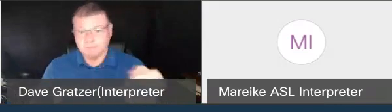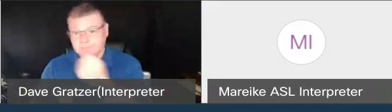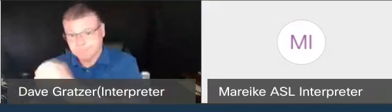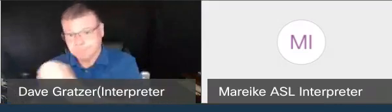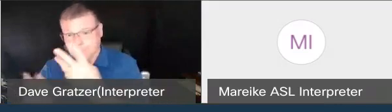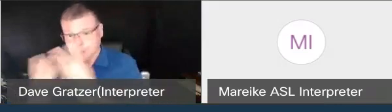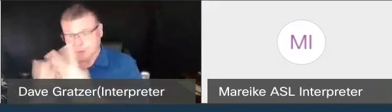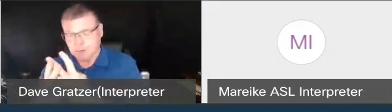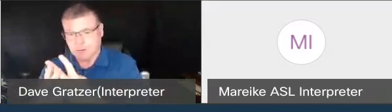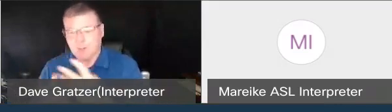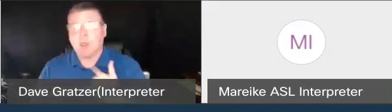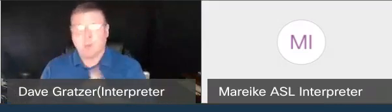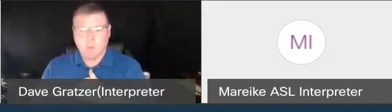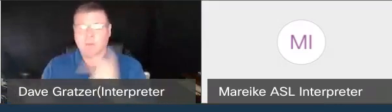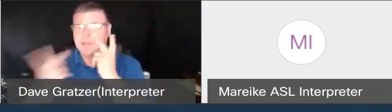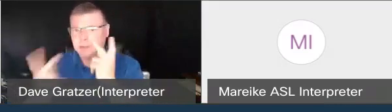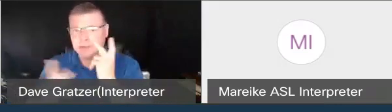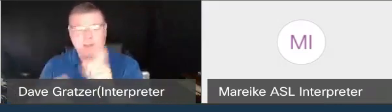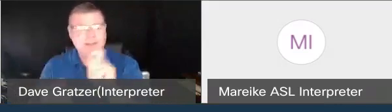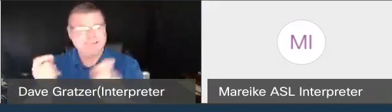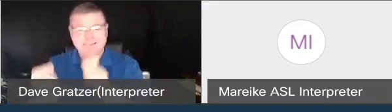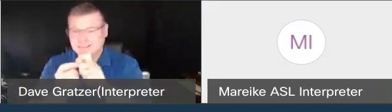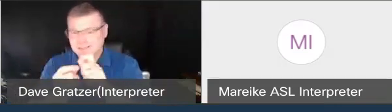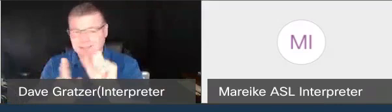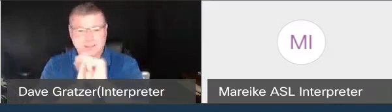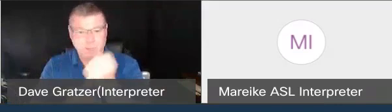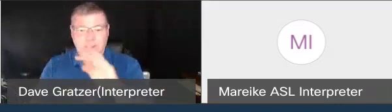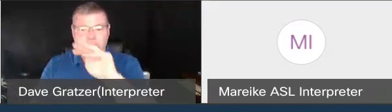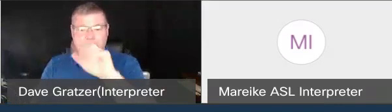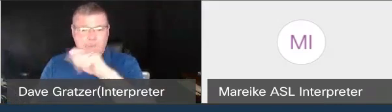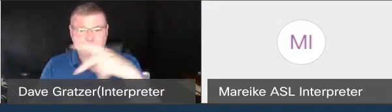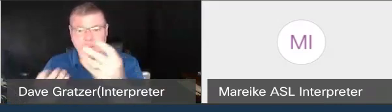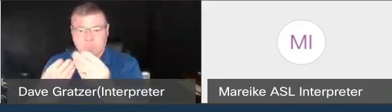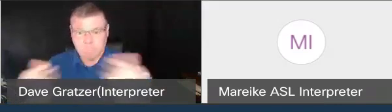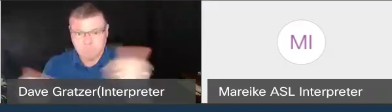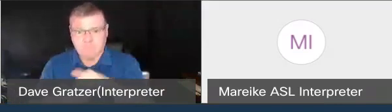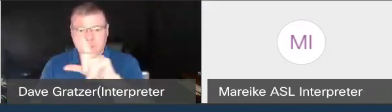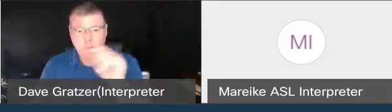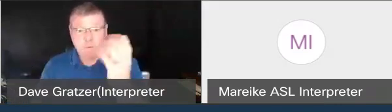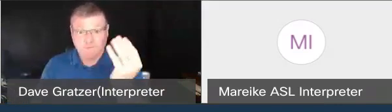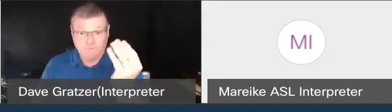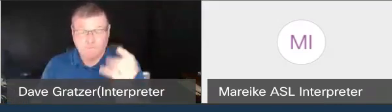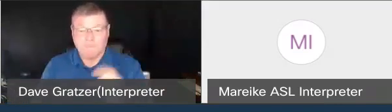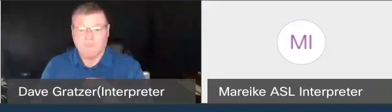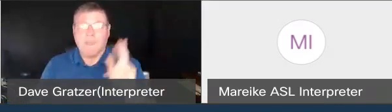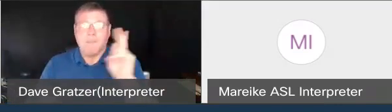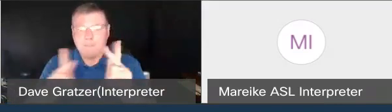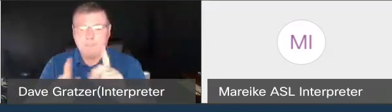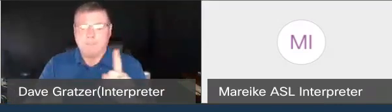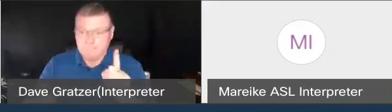Um, we saw the exact scenario when MAAP went away in 2014 because of jail beds. We had people sentenced to the MAAP program